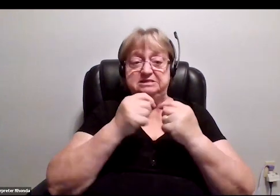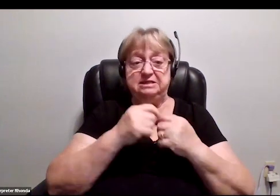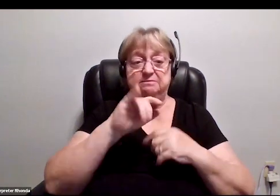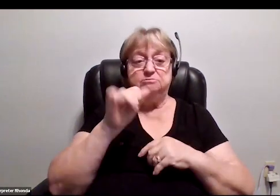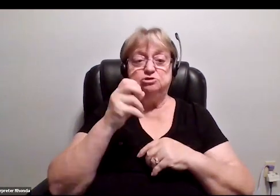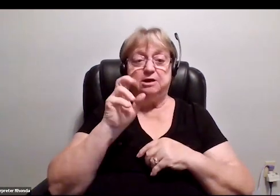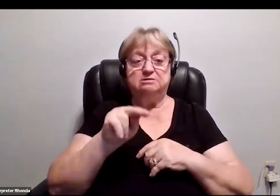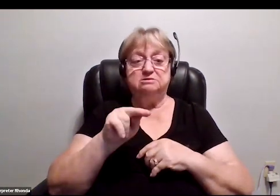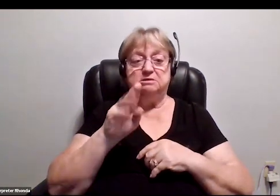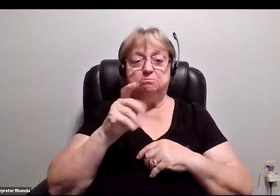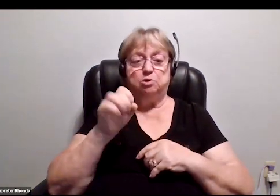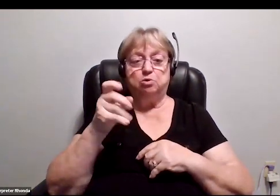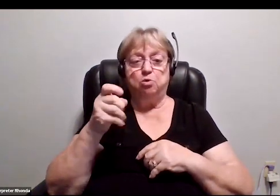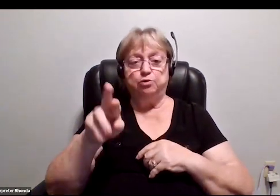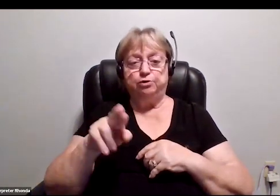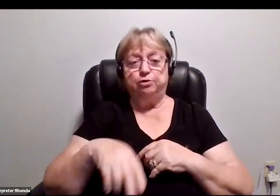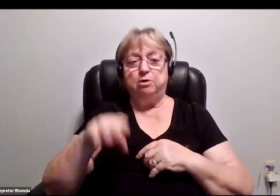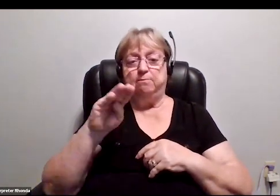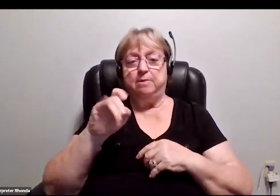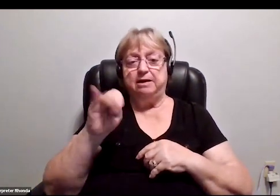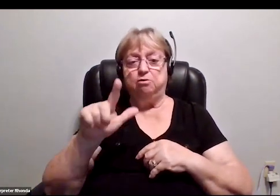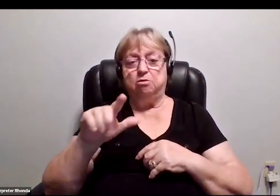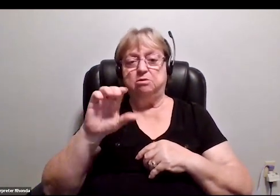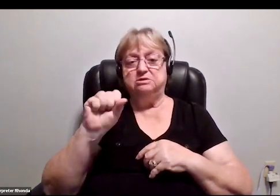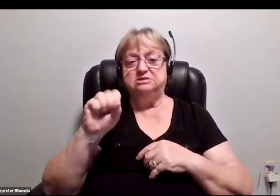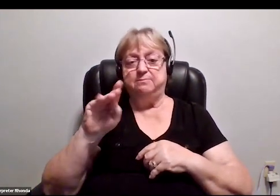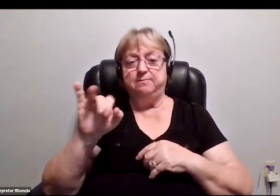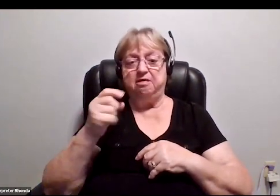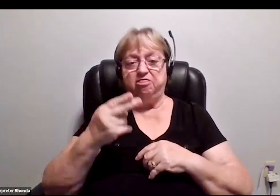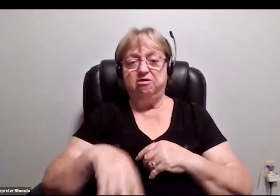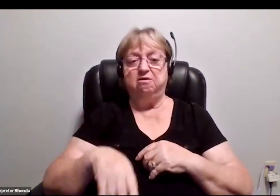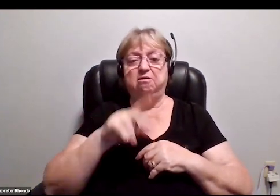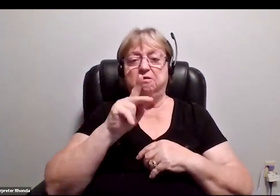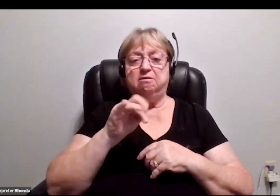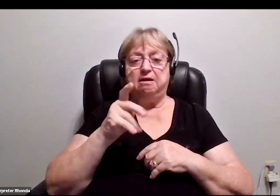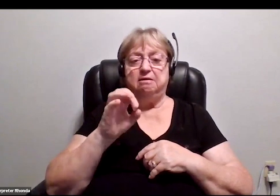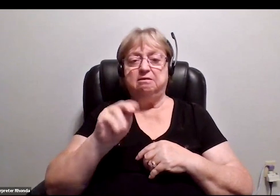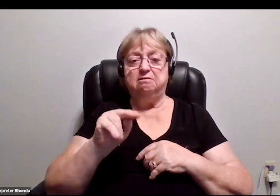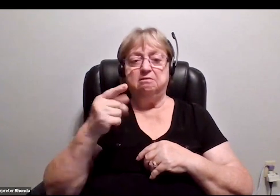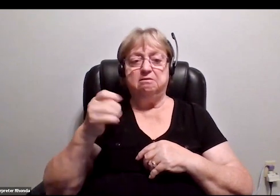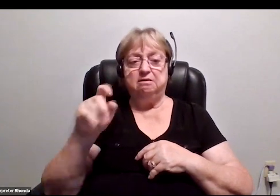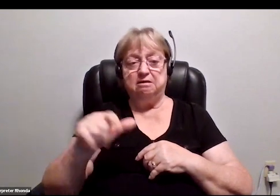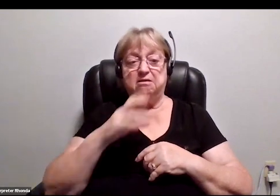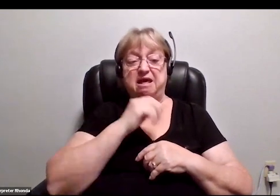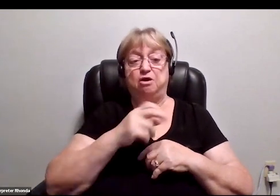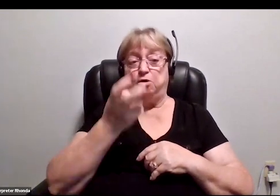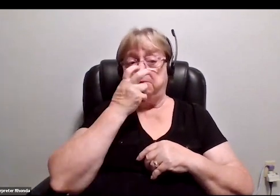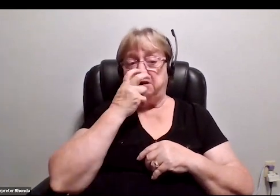consulting team comprised of Ashley Neybert, Dr. Cary Supalo, Dr. Mahadeo Sukhai, and Dr. Mona Minkara.